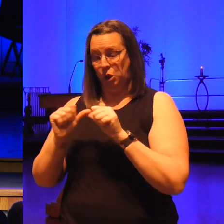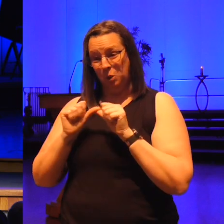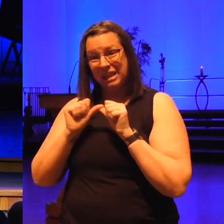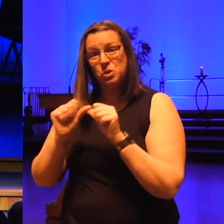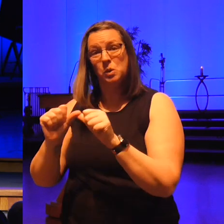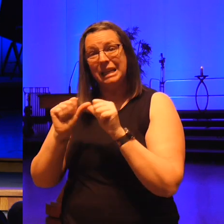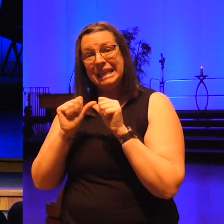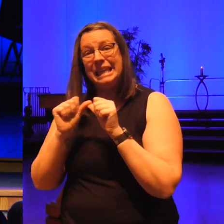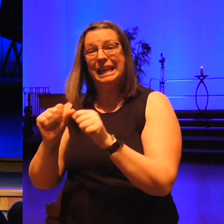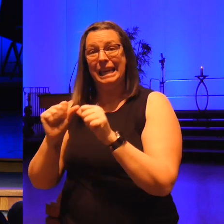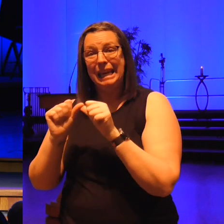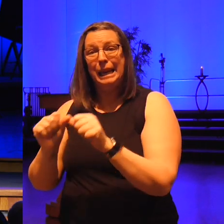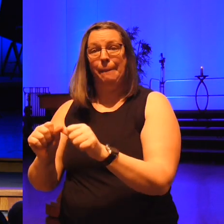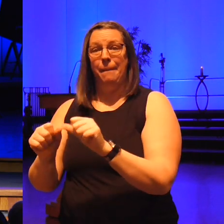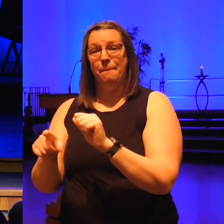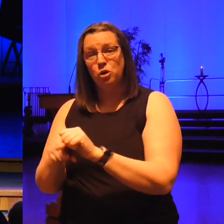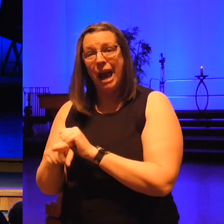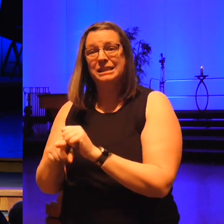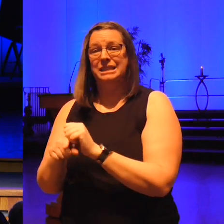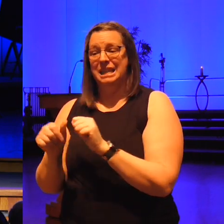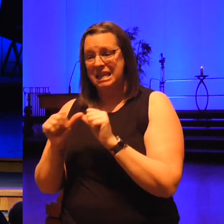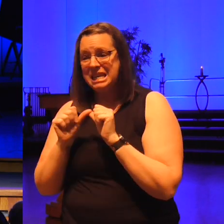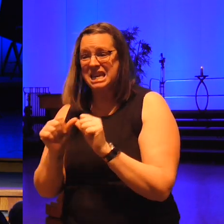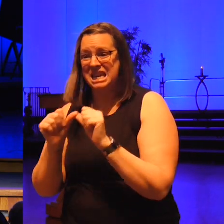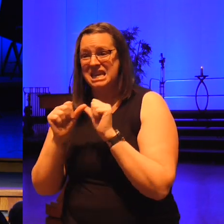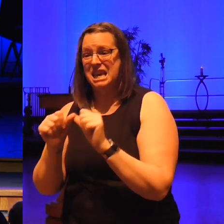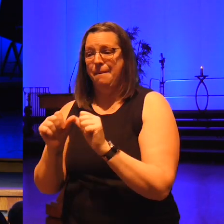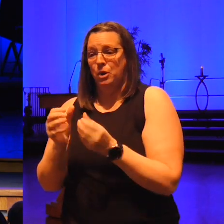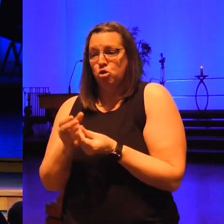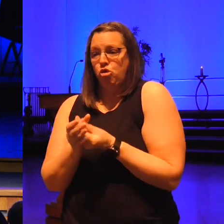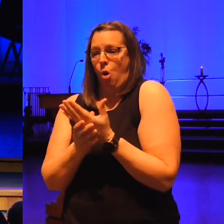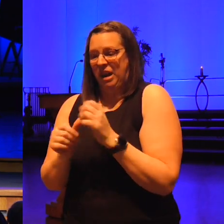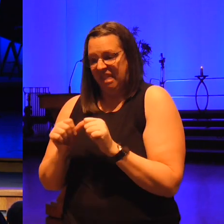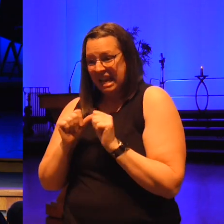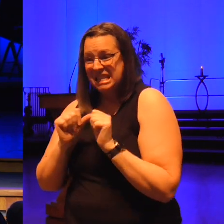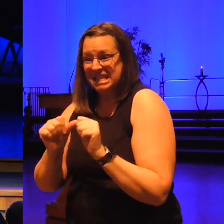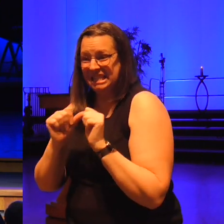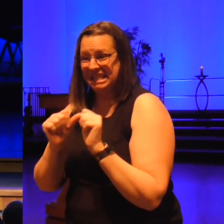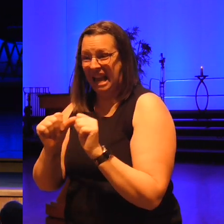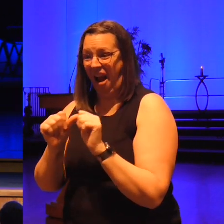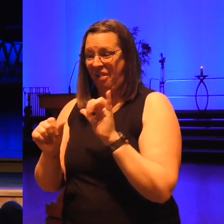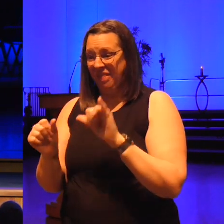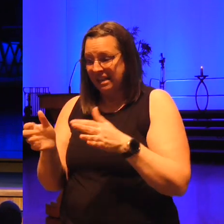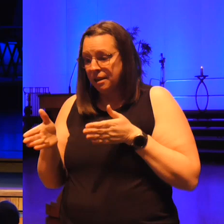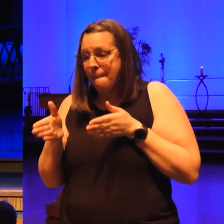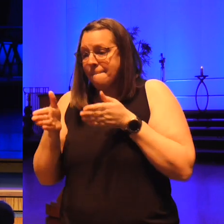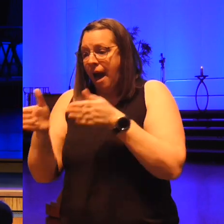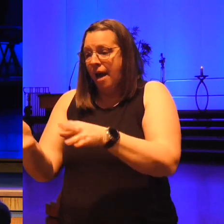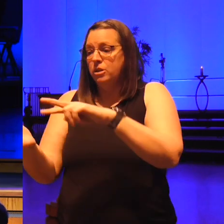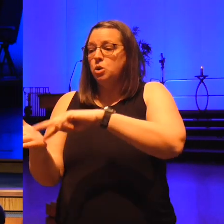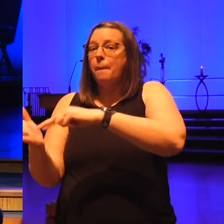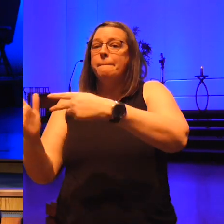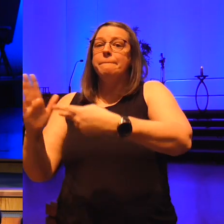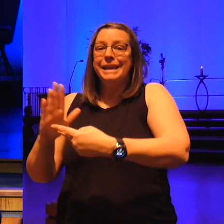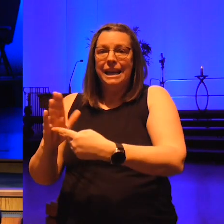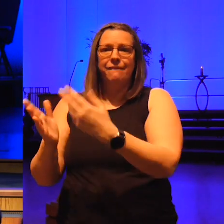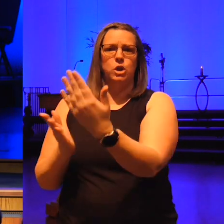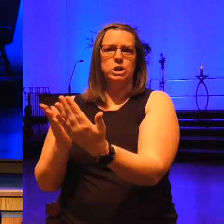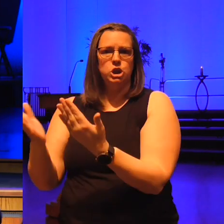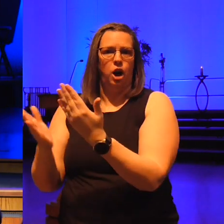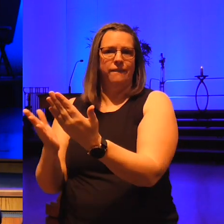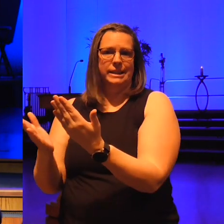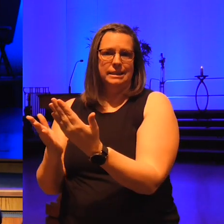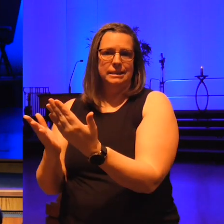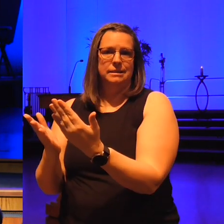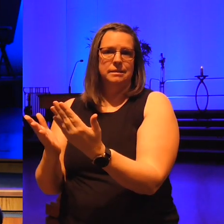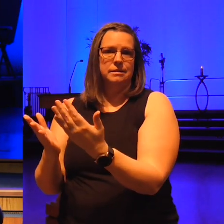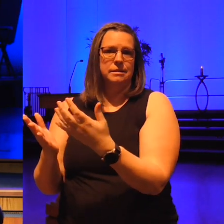practicing it keep growing it that is your path to meaningful service and experience in this world